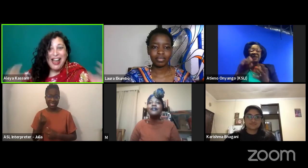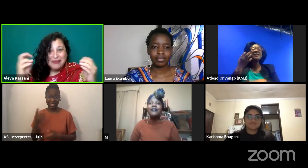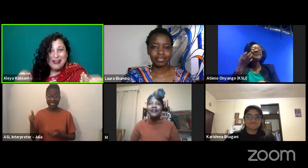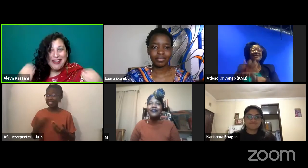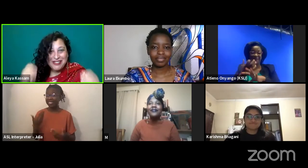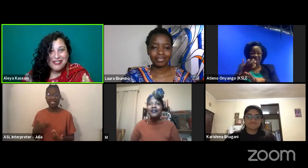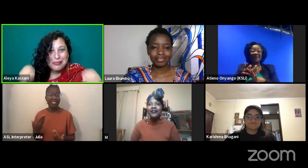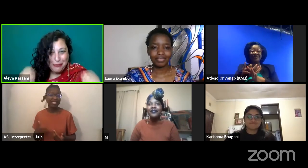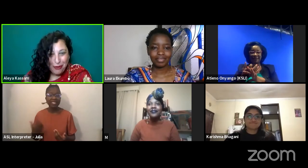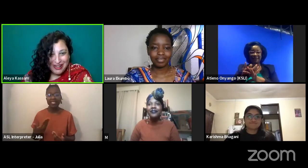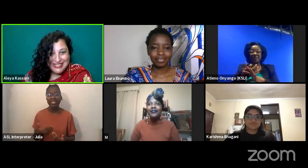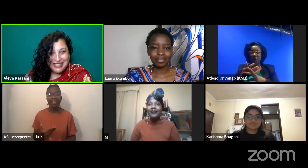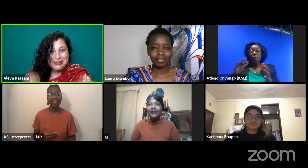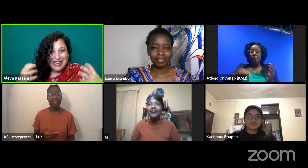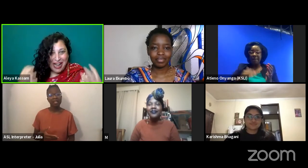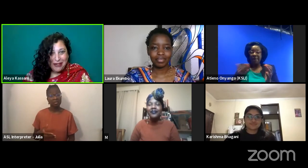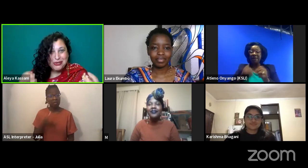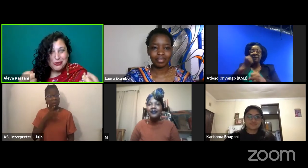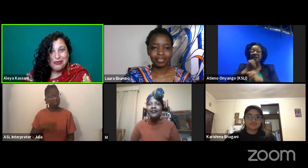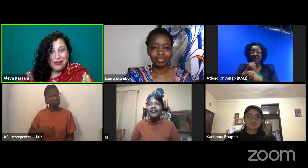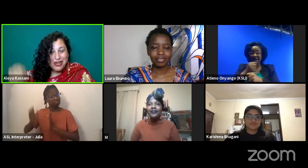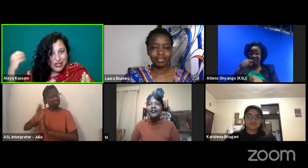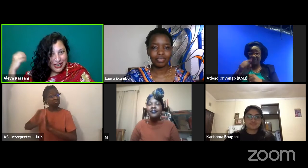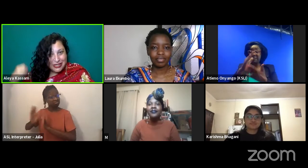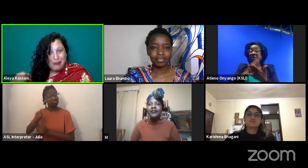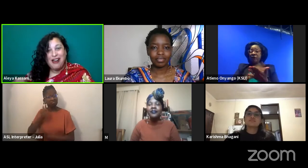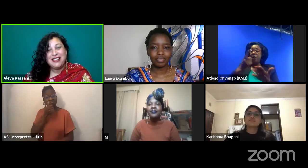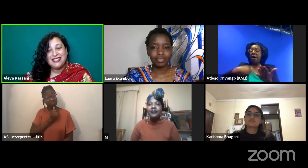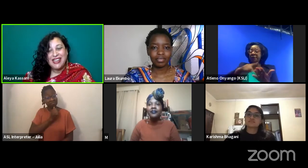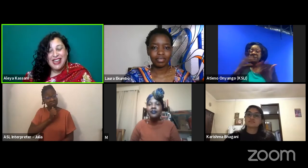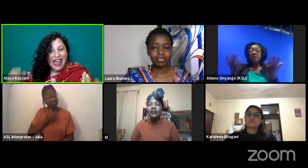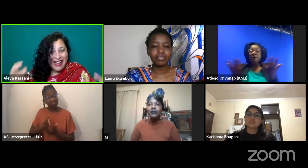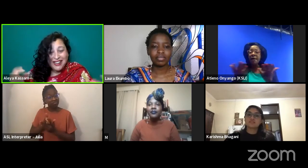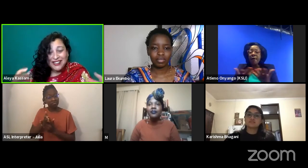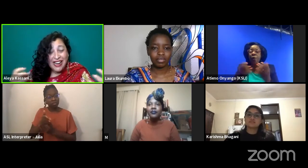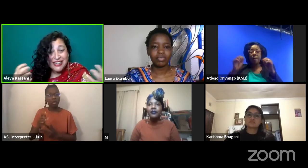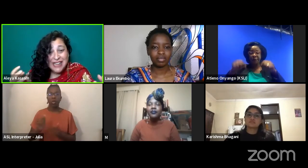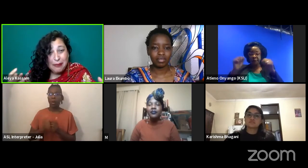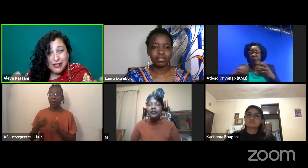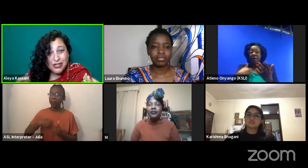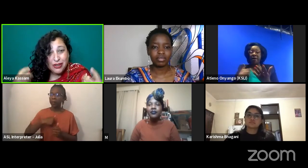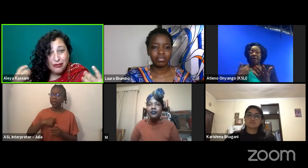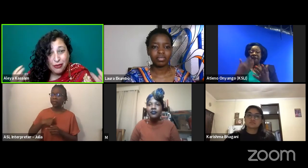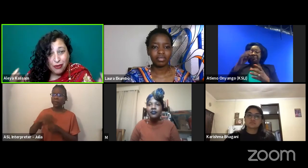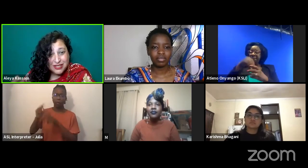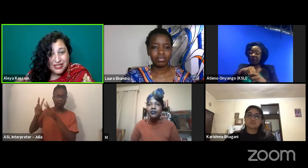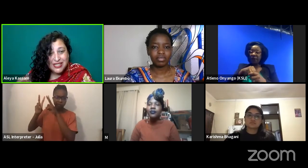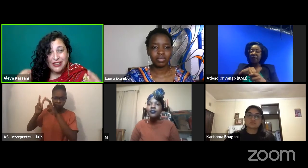And women have done this before us and it was how do we reach into the past and kinda tap into their ferocity